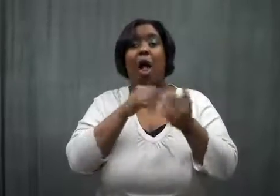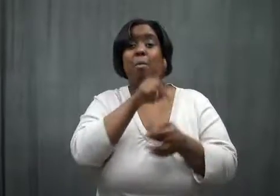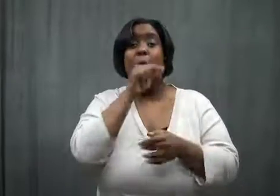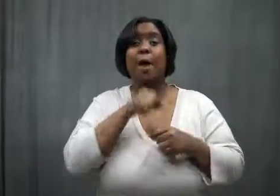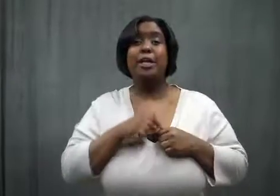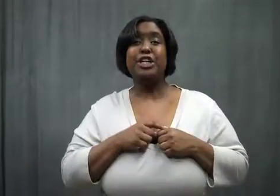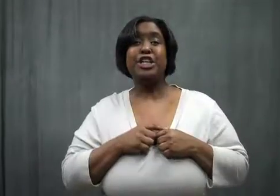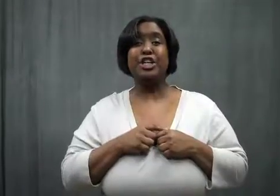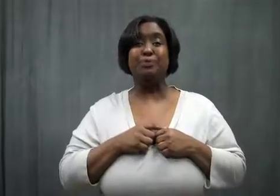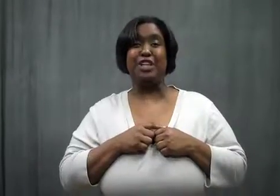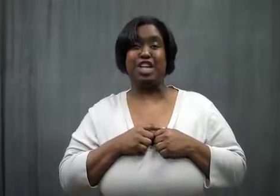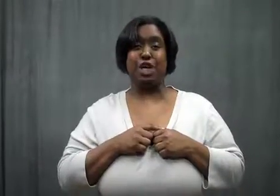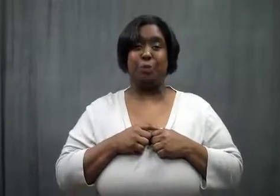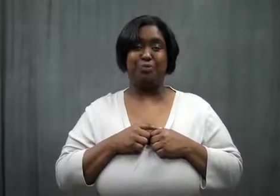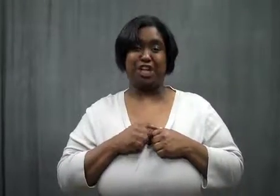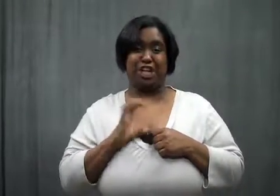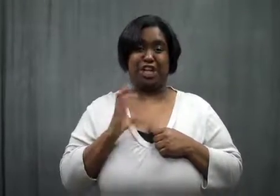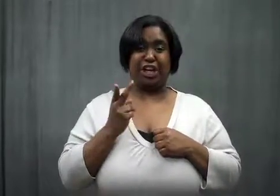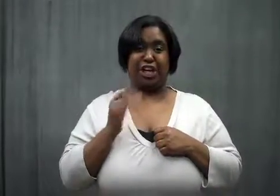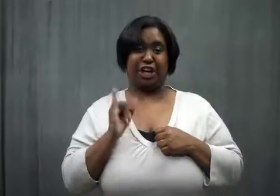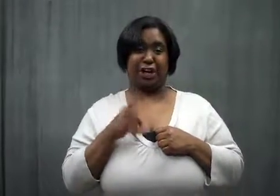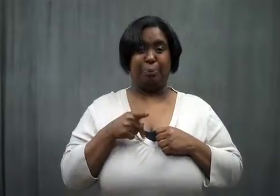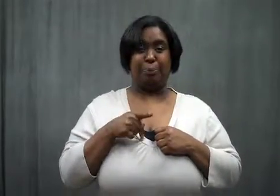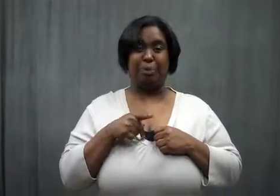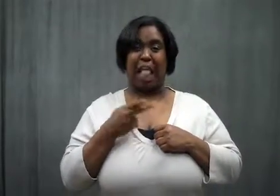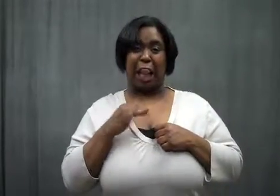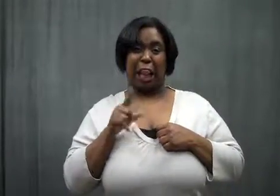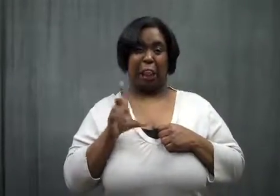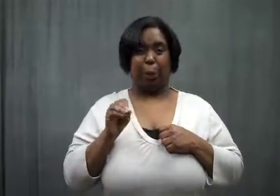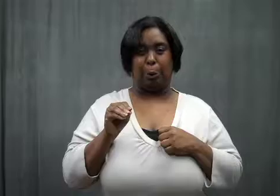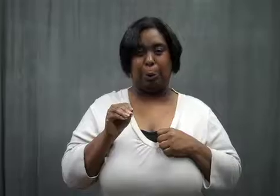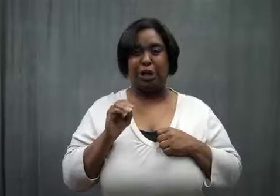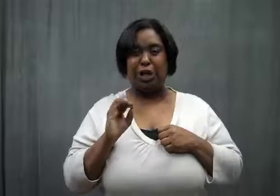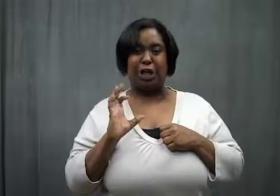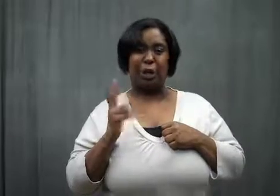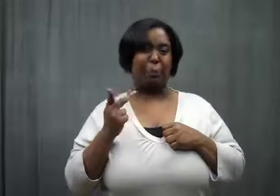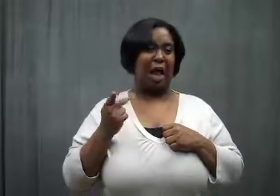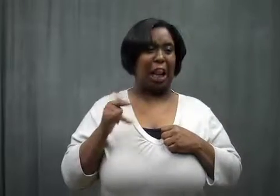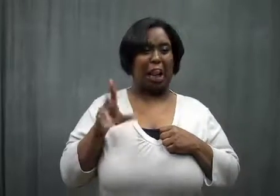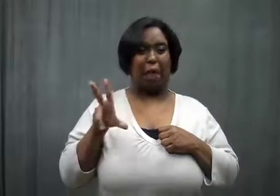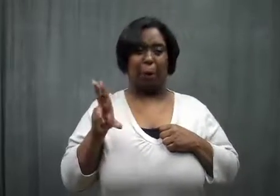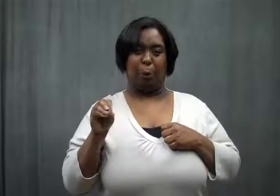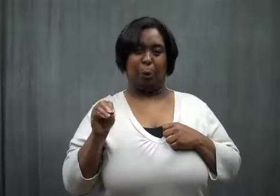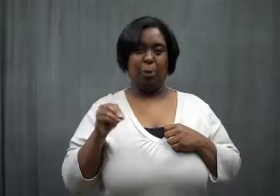Those birds kept going, "Chirp chirp, hello, hello, chirp."